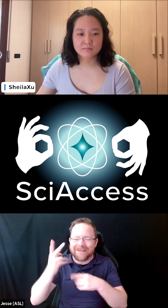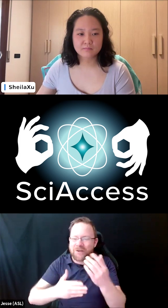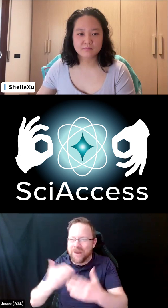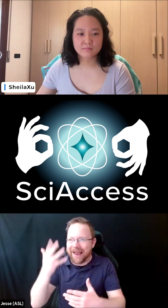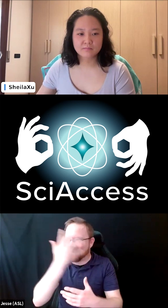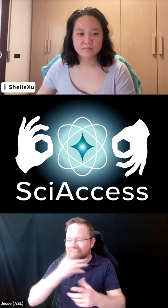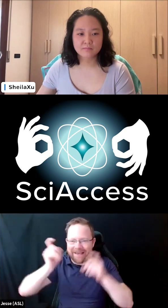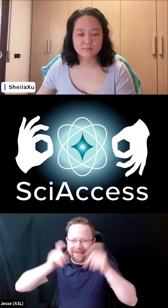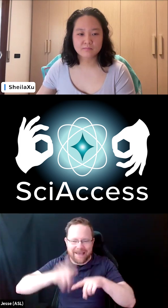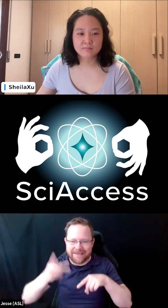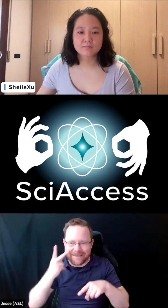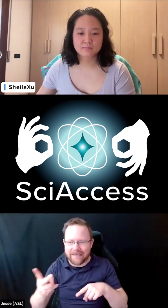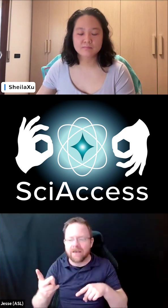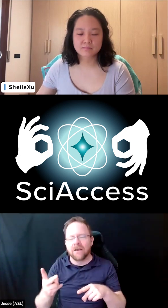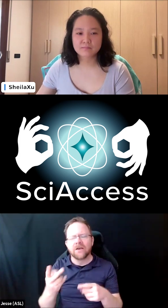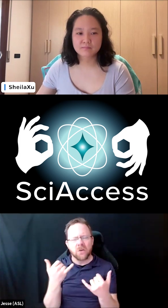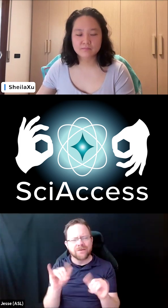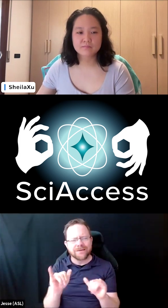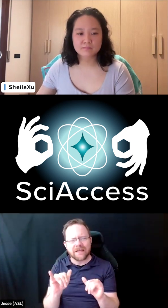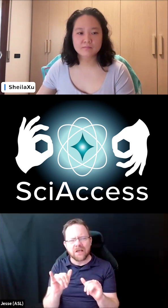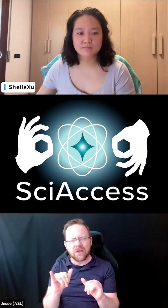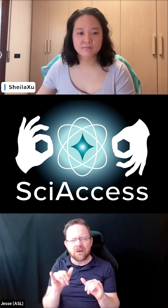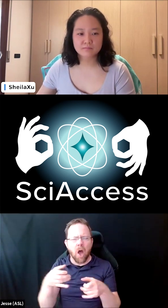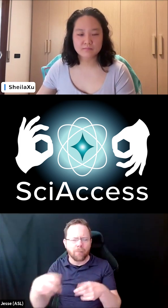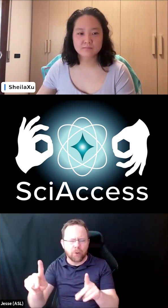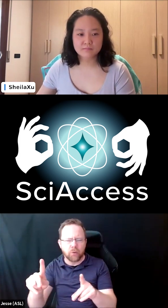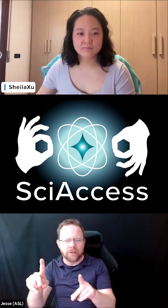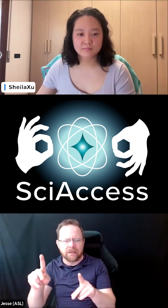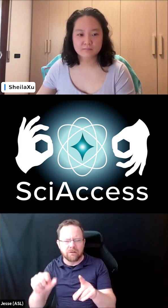There's still some work to do there. Absolutely.